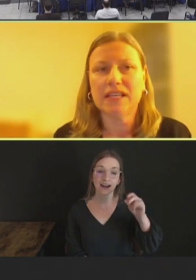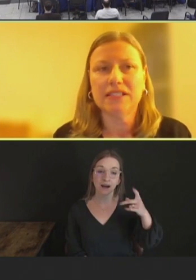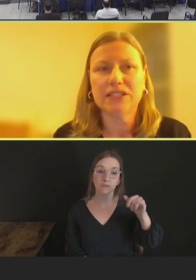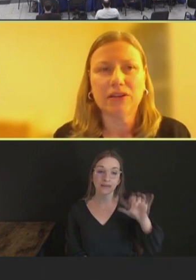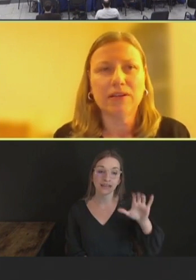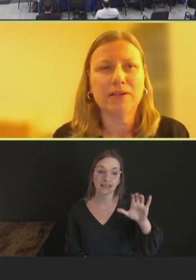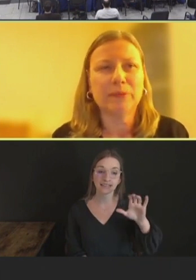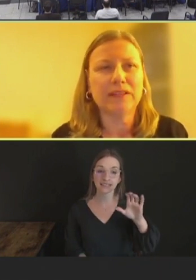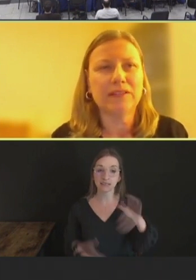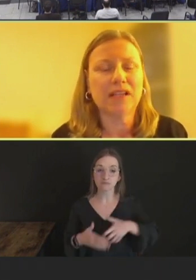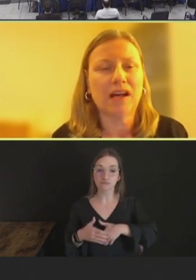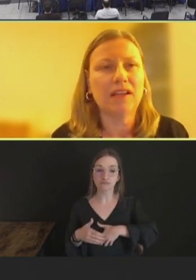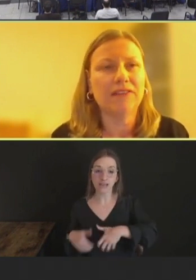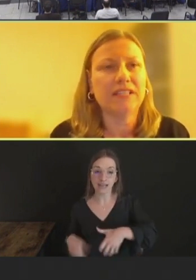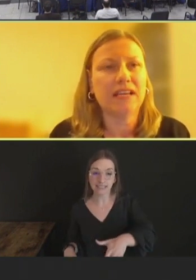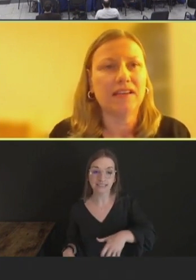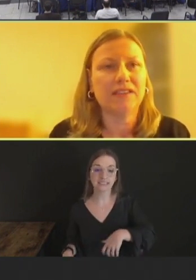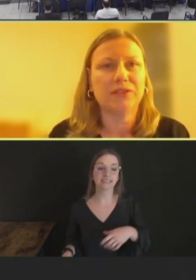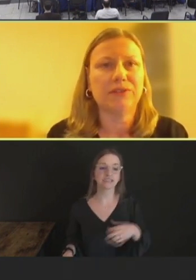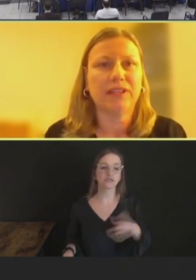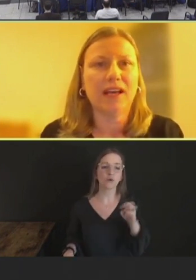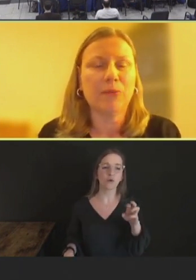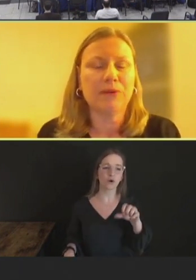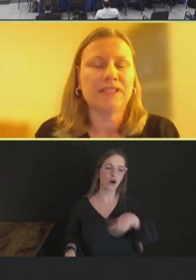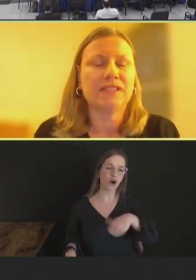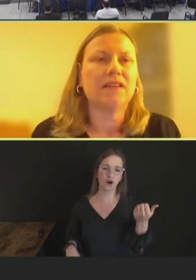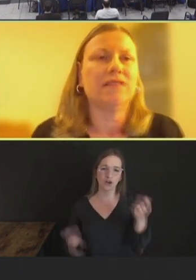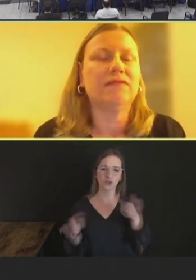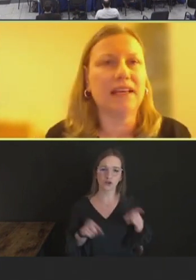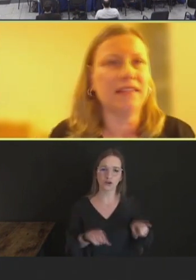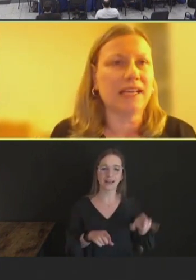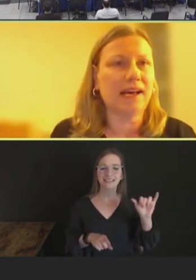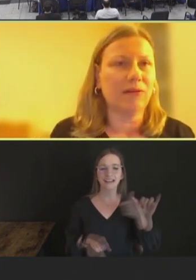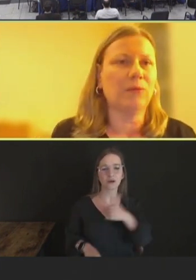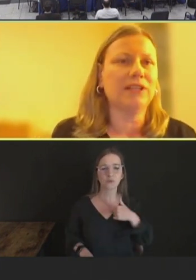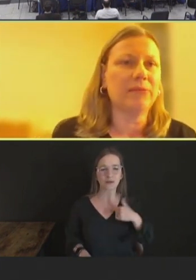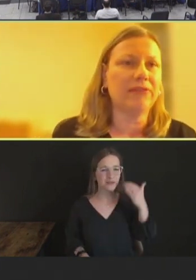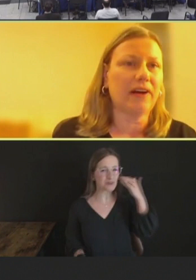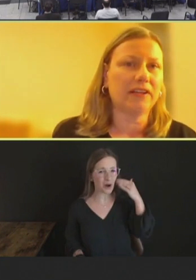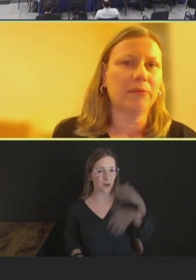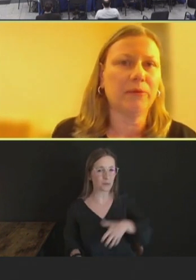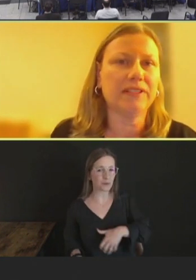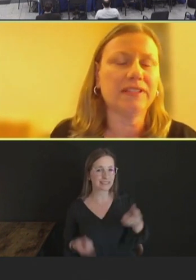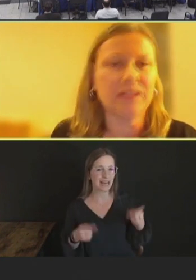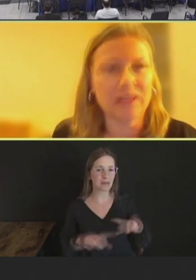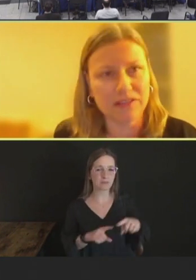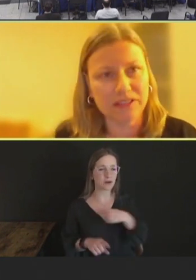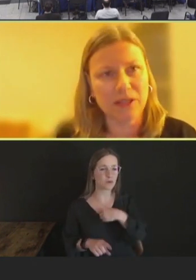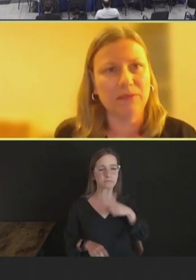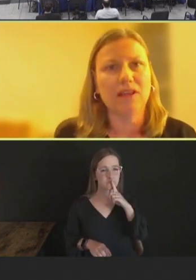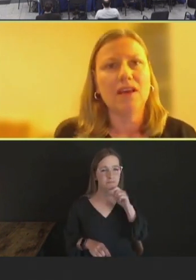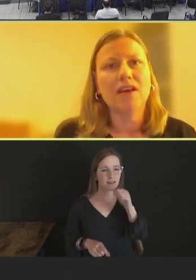has occurred, but there's not enough data to really help us nail down what type of outcome it was.